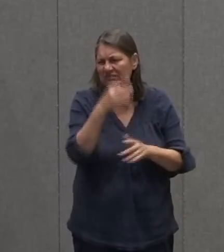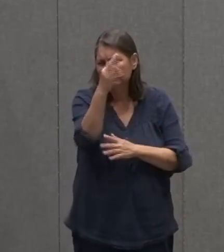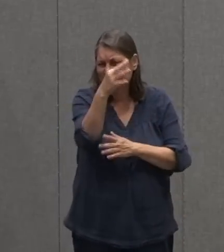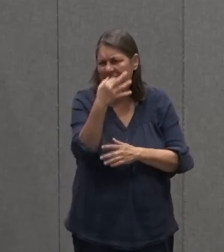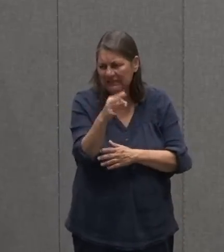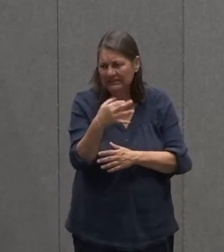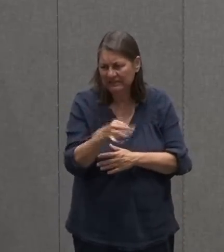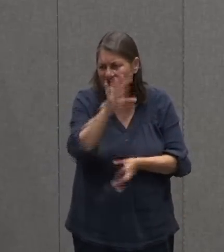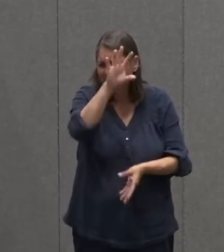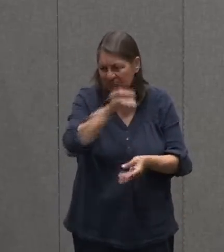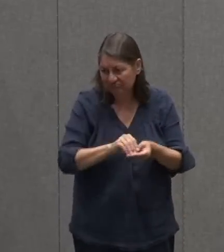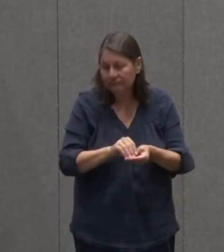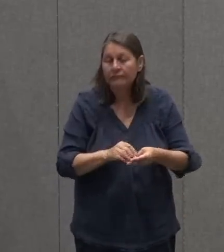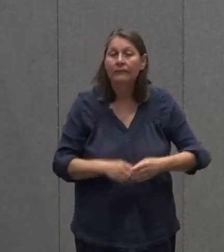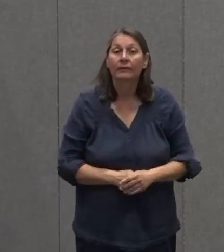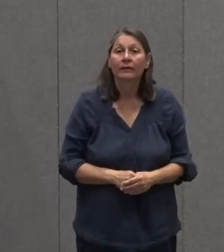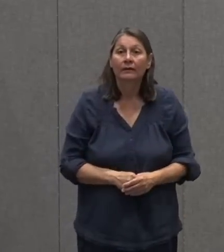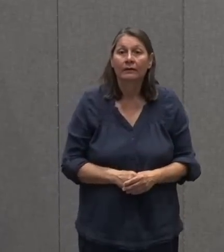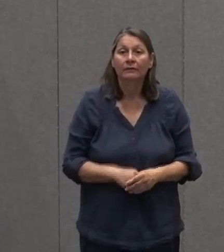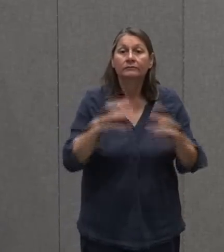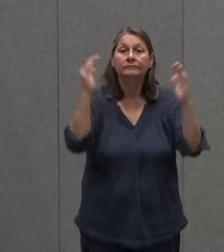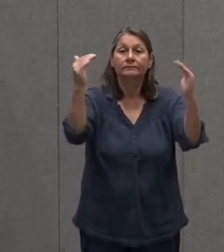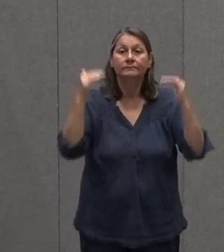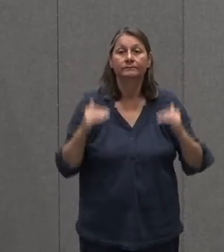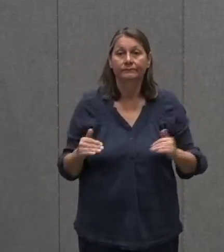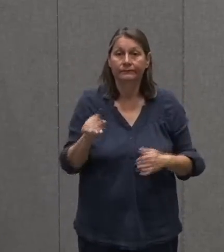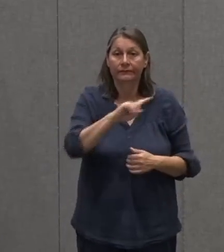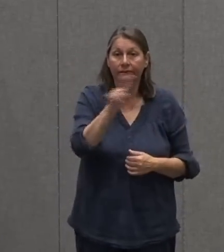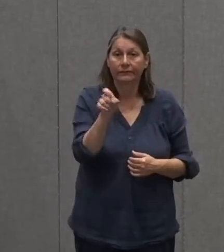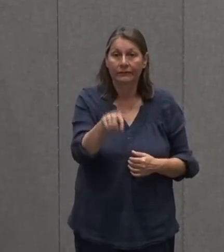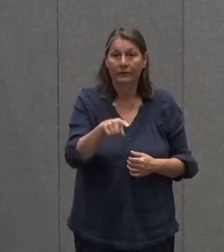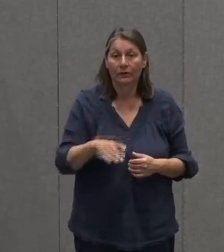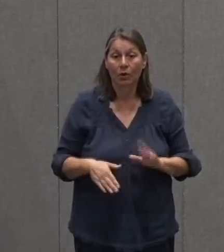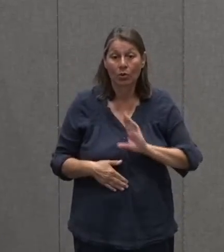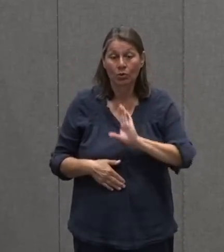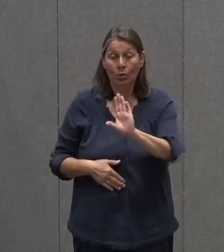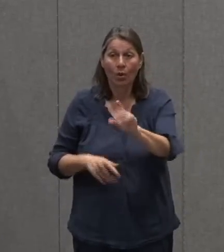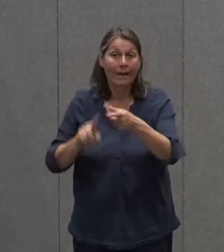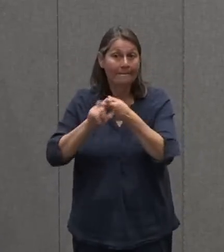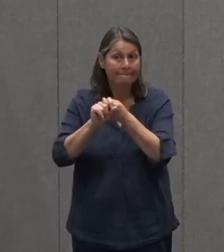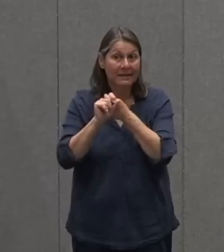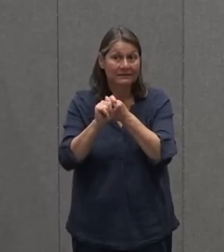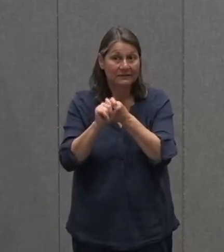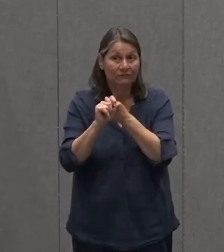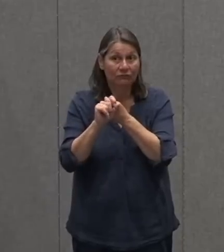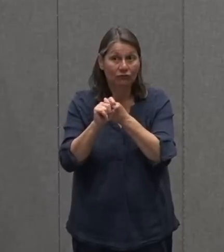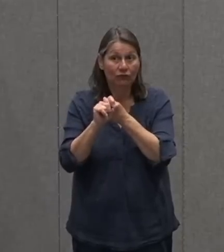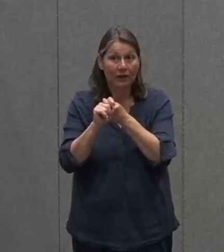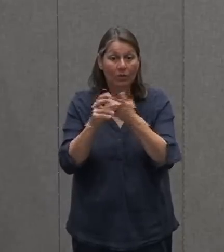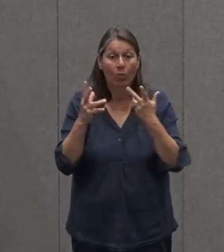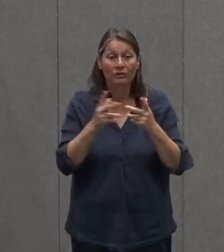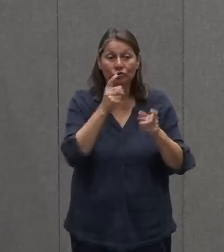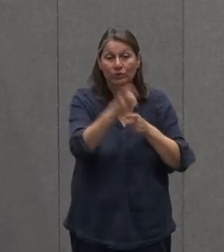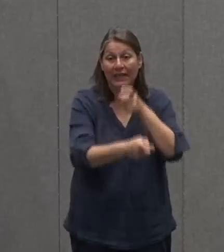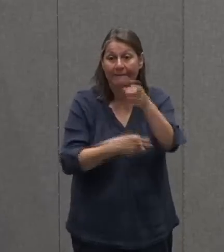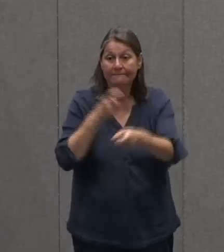Now, let's move to the next question. Your best friend decides to give each classmate four stickers. What do I need to do there?